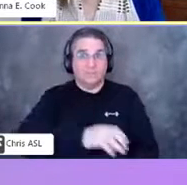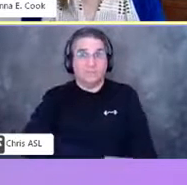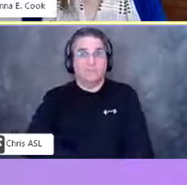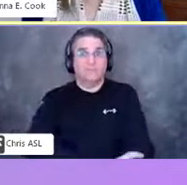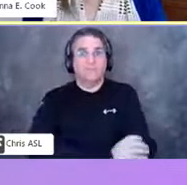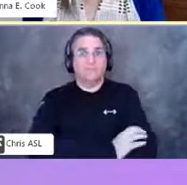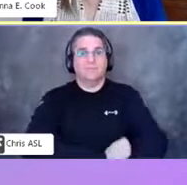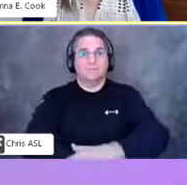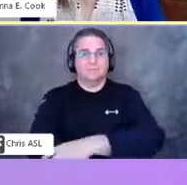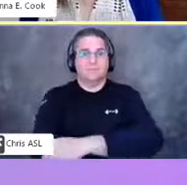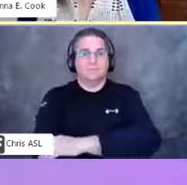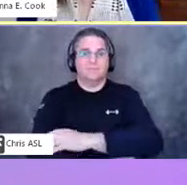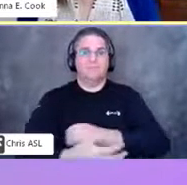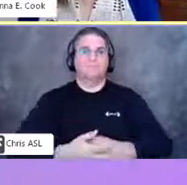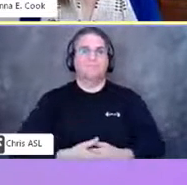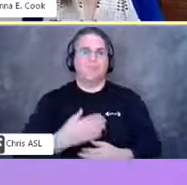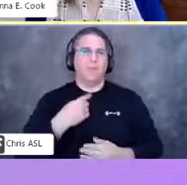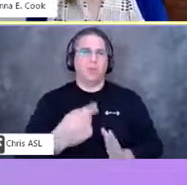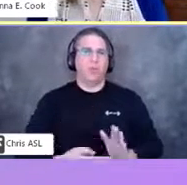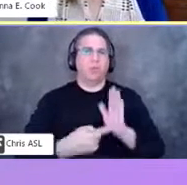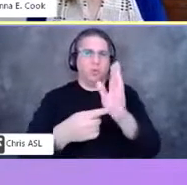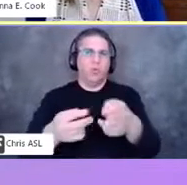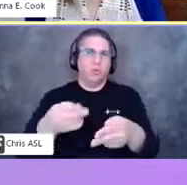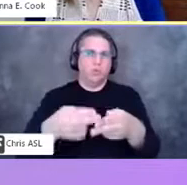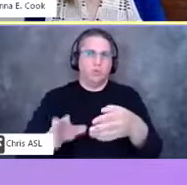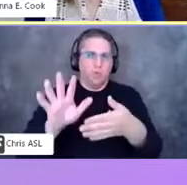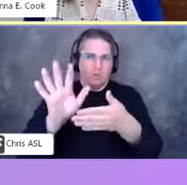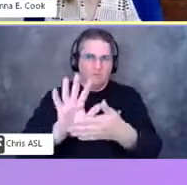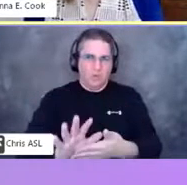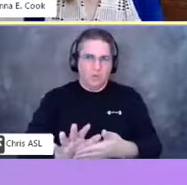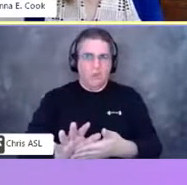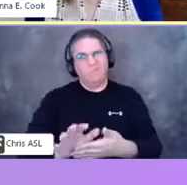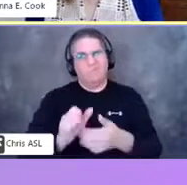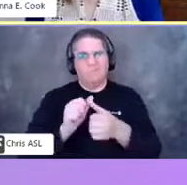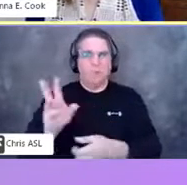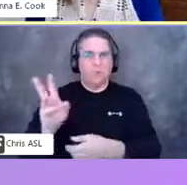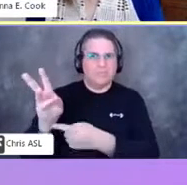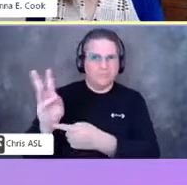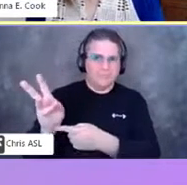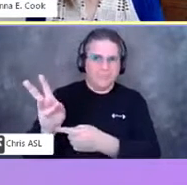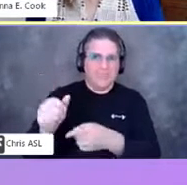I have on one more video now this one is about six minutes long and again if you